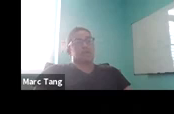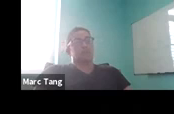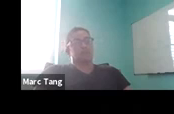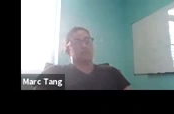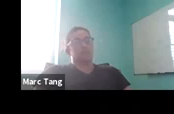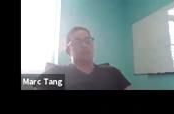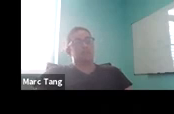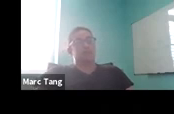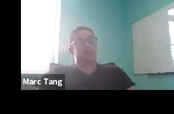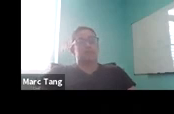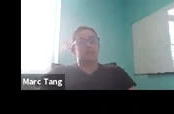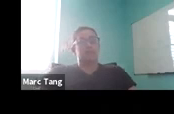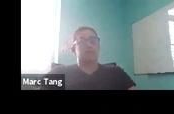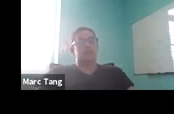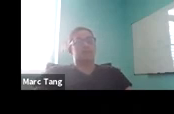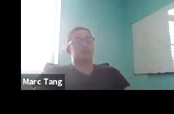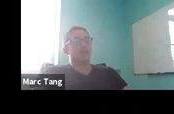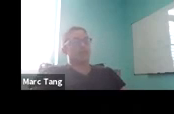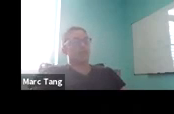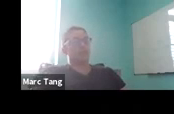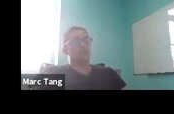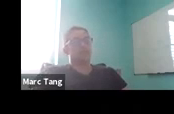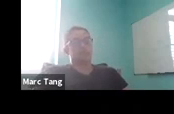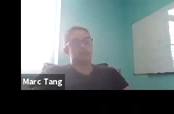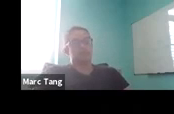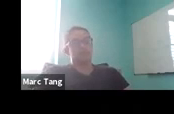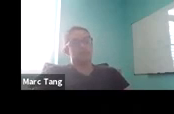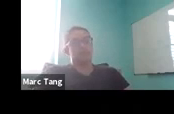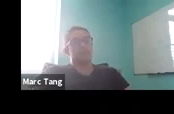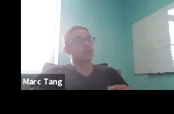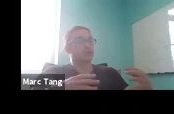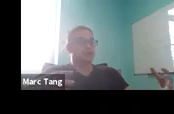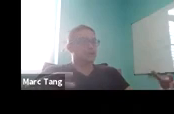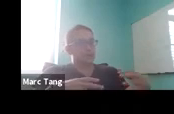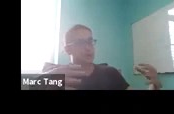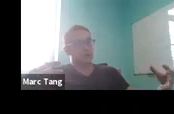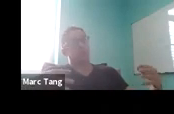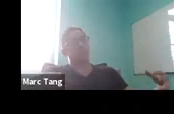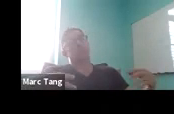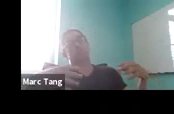generally show that word order should be approached from a gradient approach